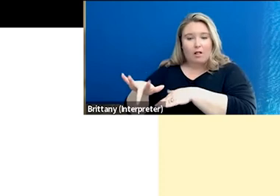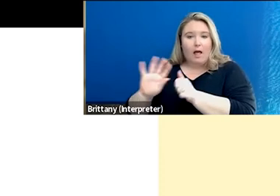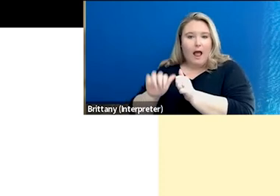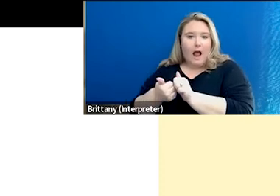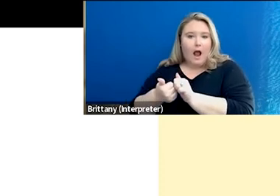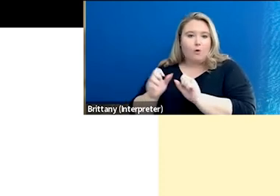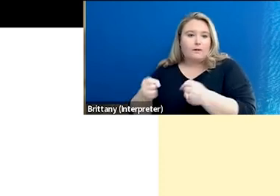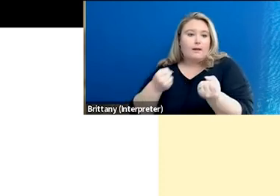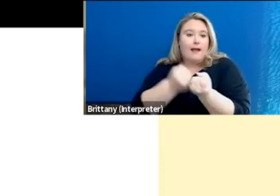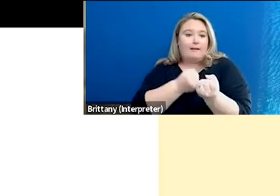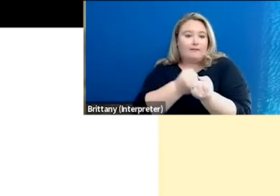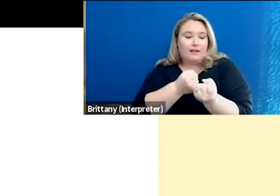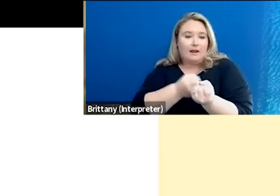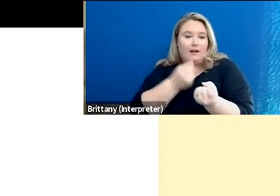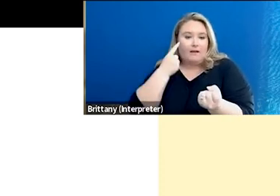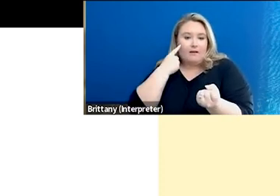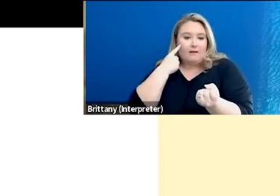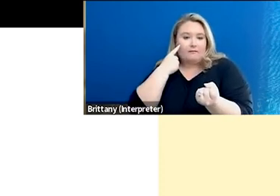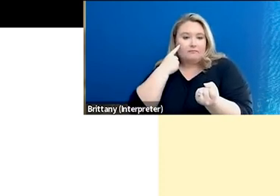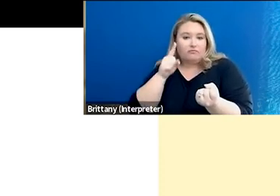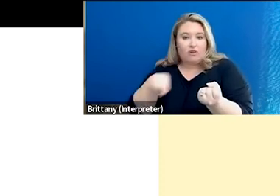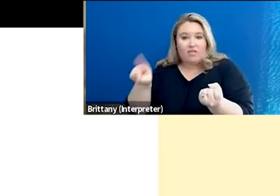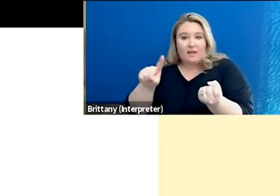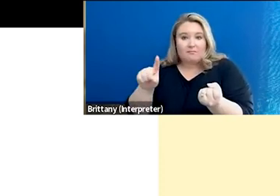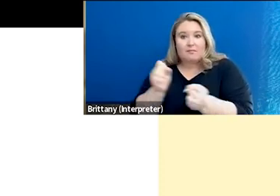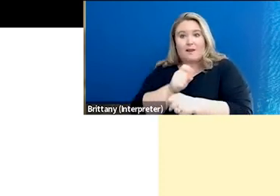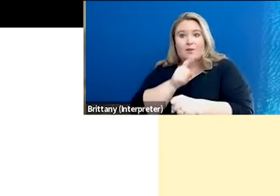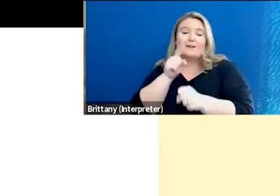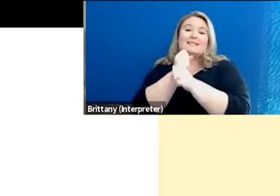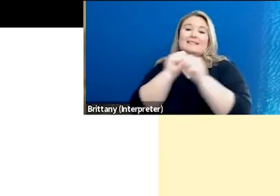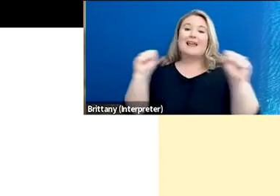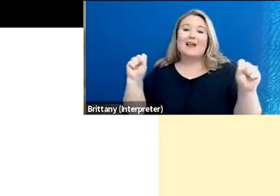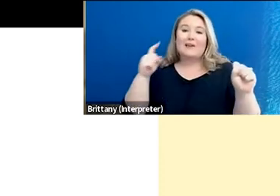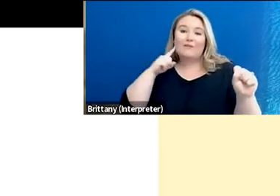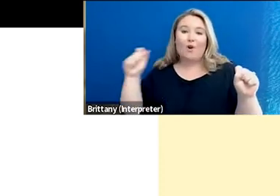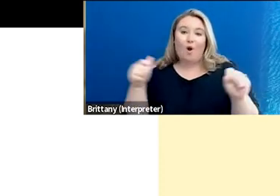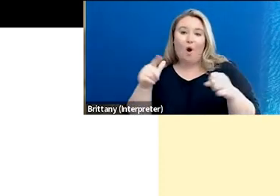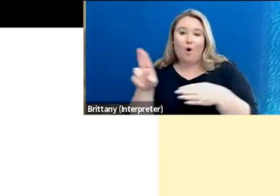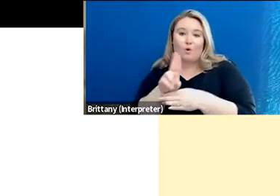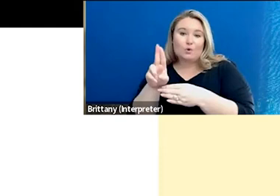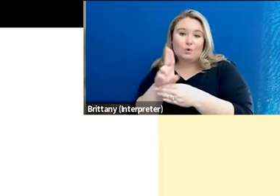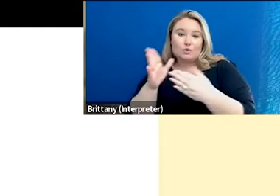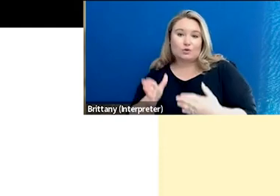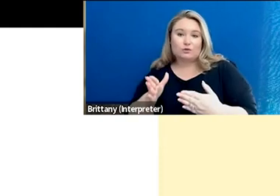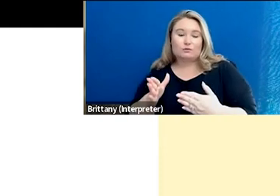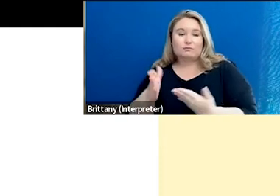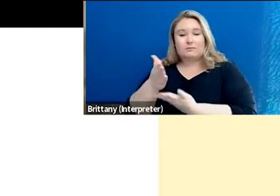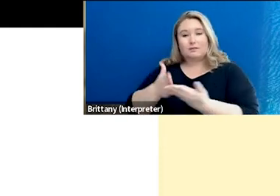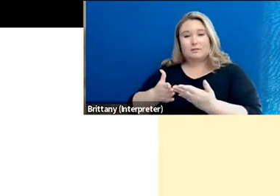streets that are safe for all users. Because we found that there are some intersections where more older adults and disabled adults live